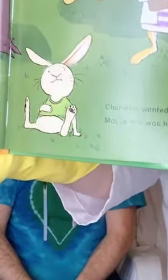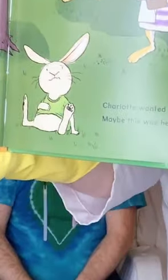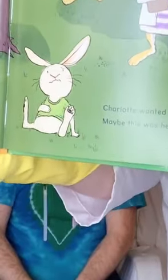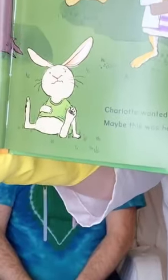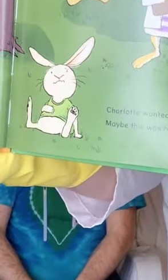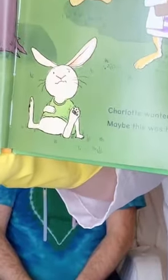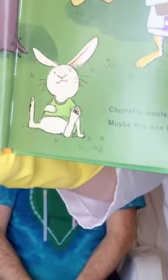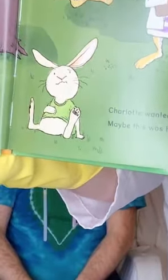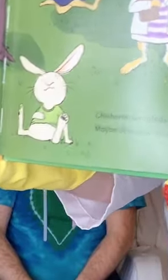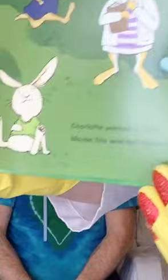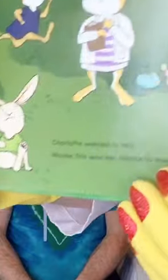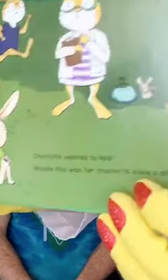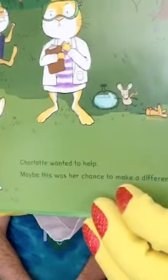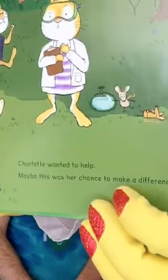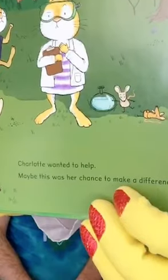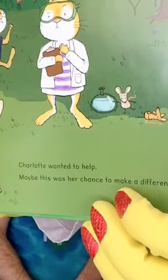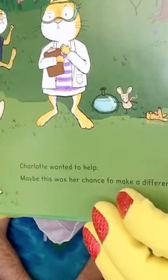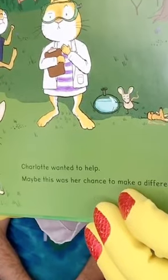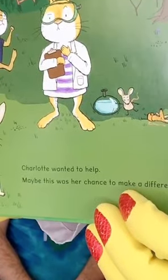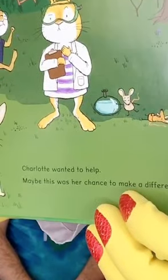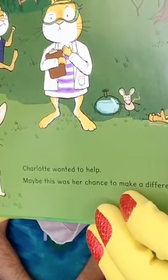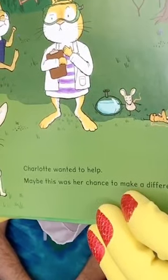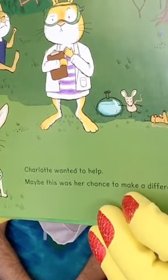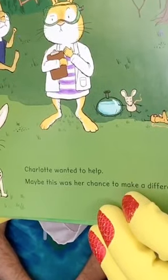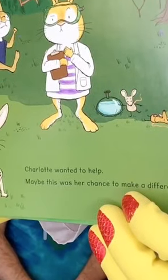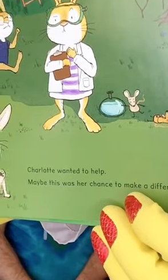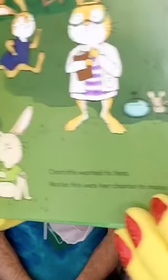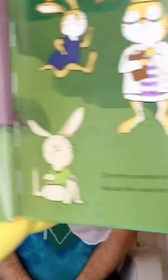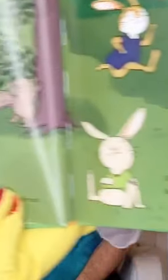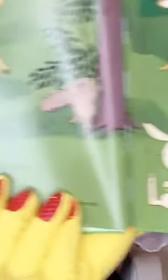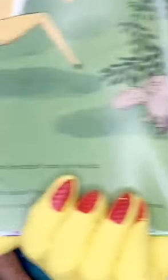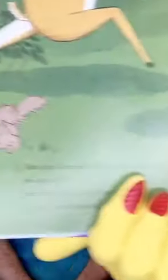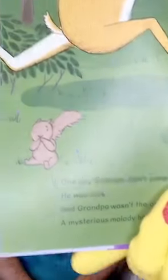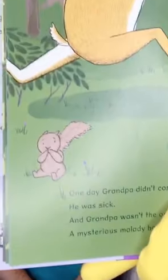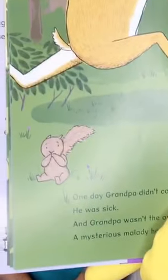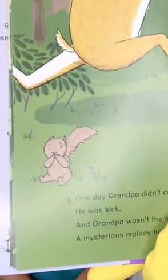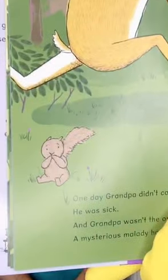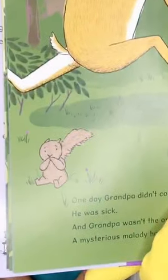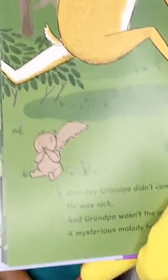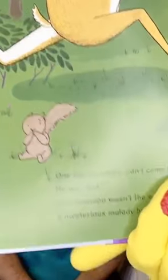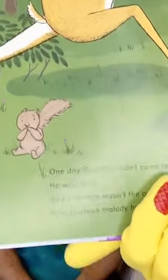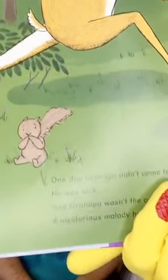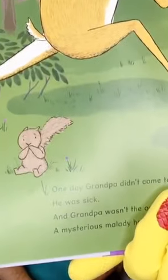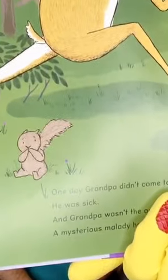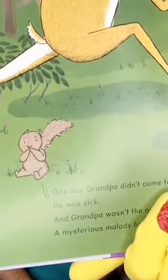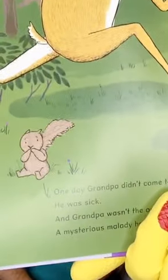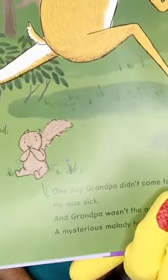see this bunny is sick. I think that the mouse is a little sick.